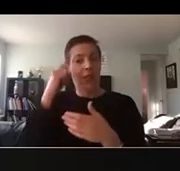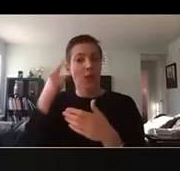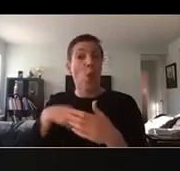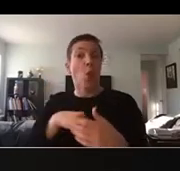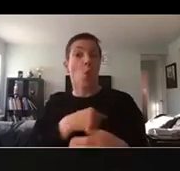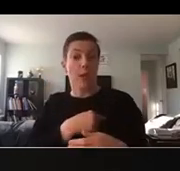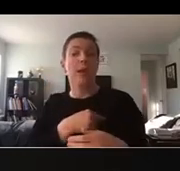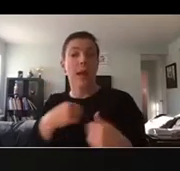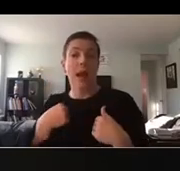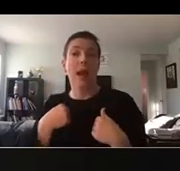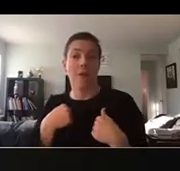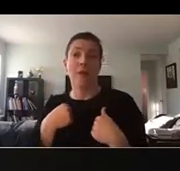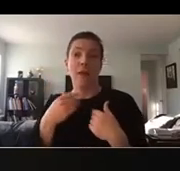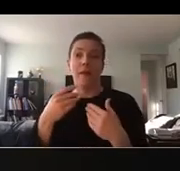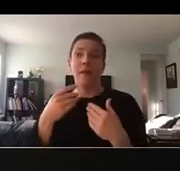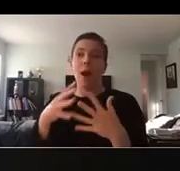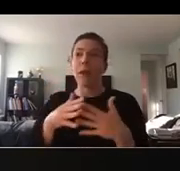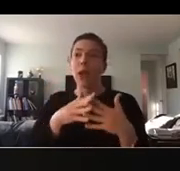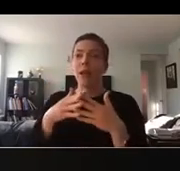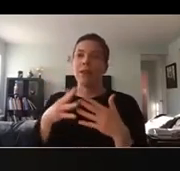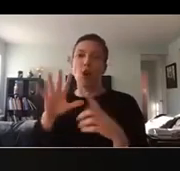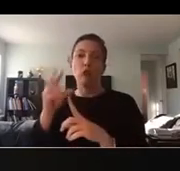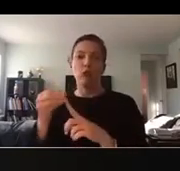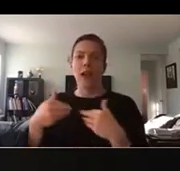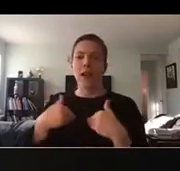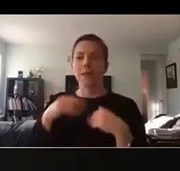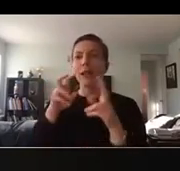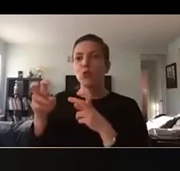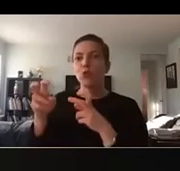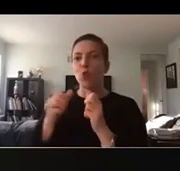Um, that's one of the things I think that we actually have as Americans.